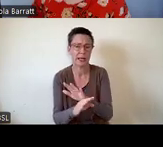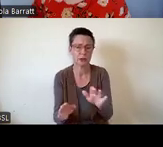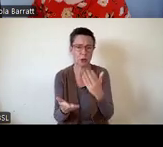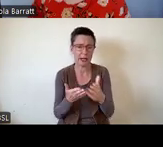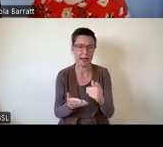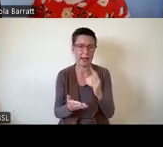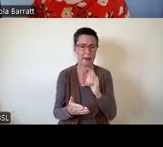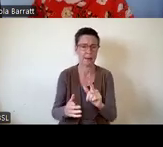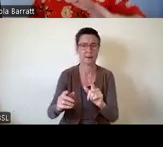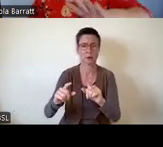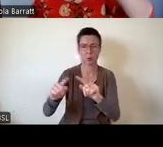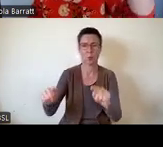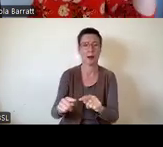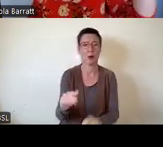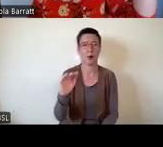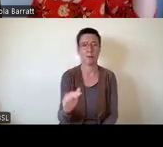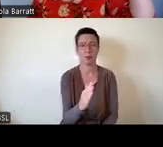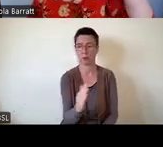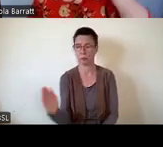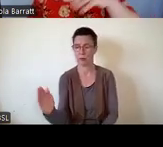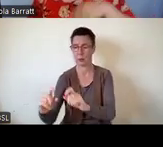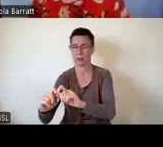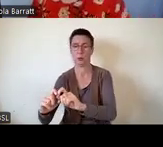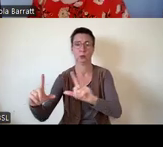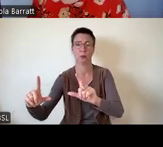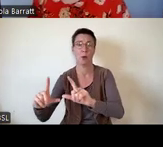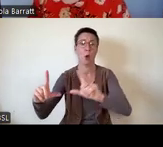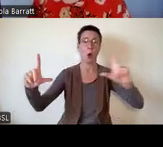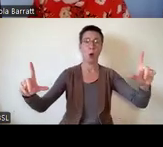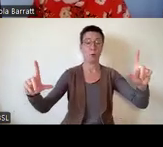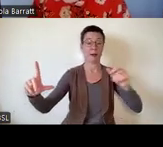bottom right, and opening it out full screen, and then you can find the download feature.